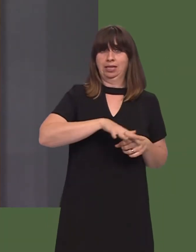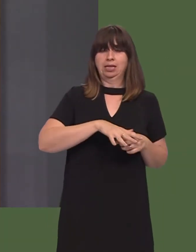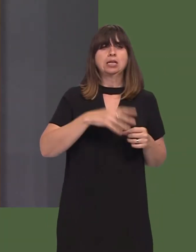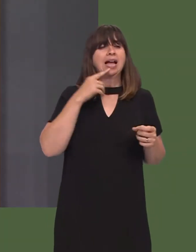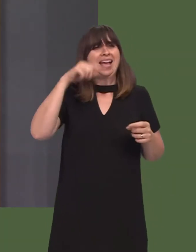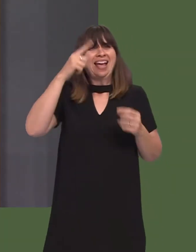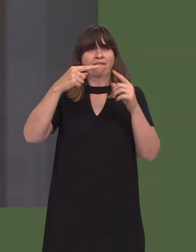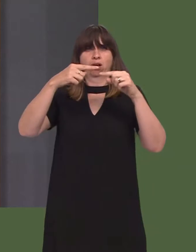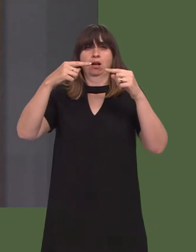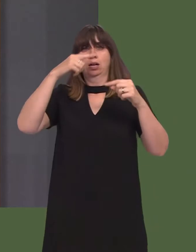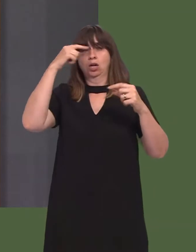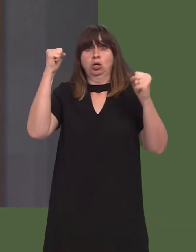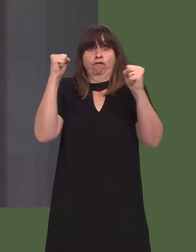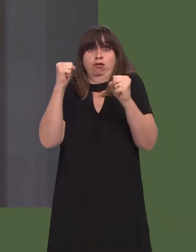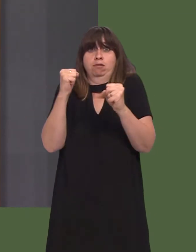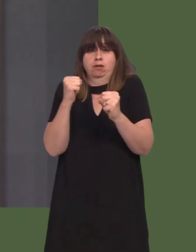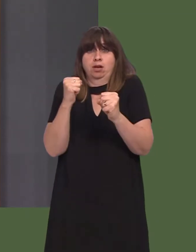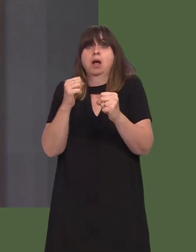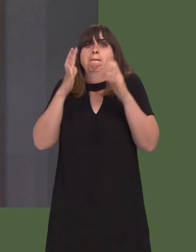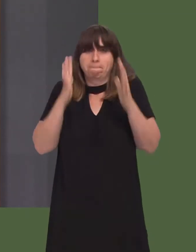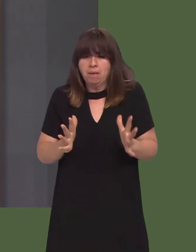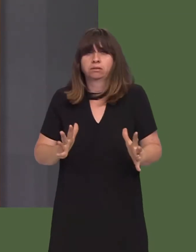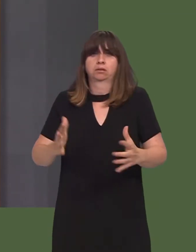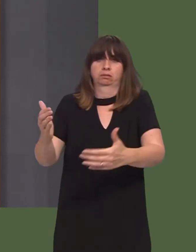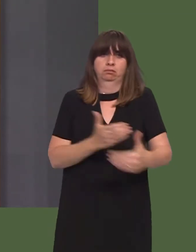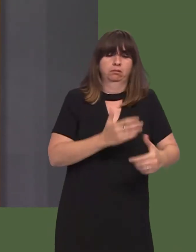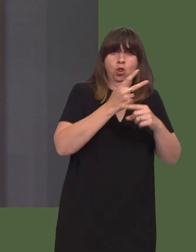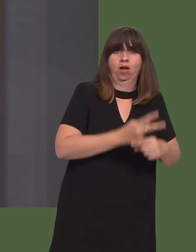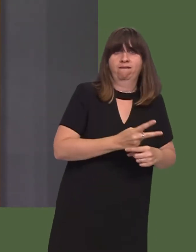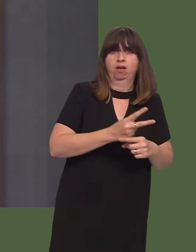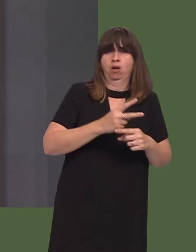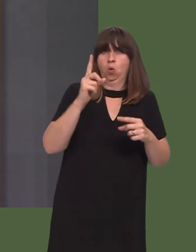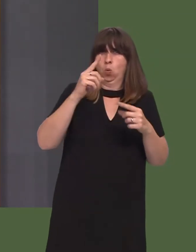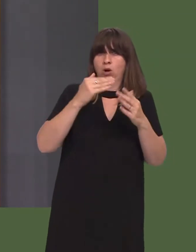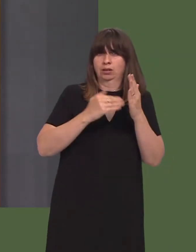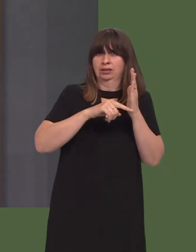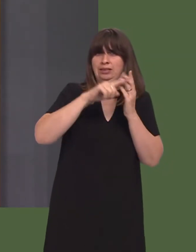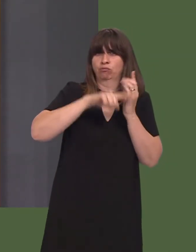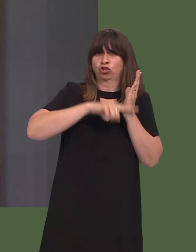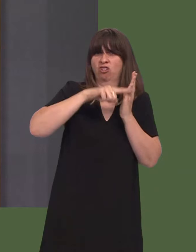no set temperatures or indications of what kind of weather conditions are included within